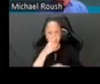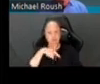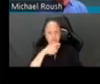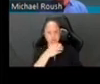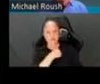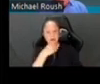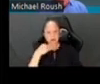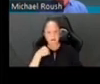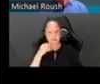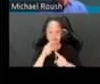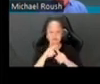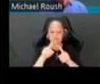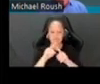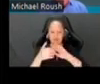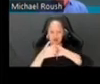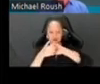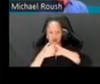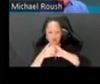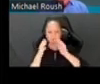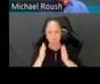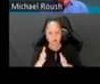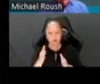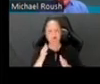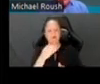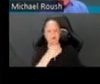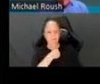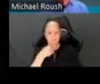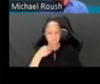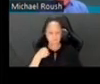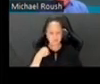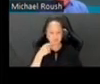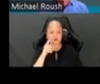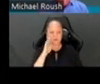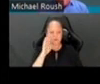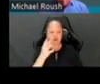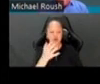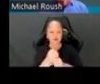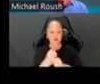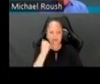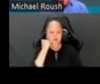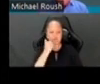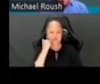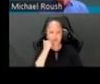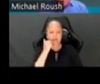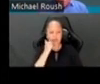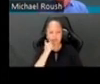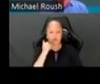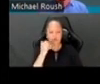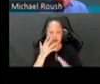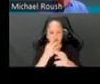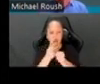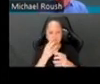and the various partners are also members. We're going to get regular updates on Money